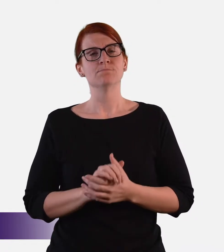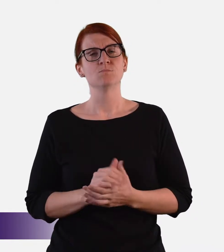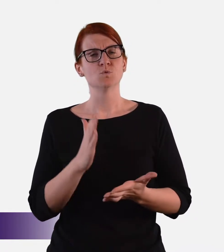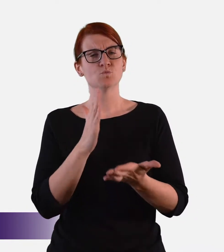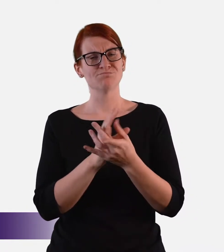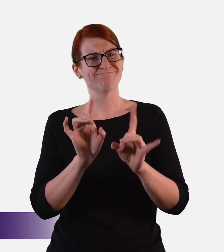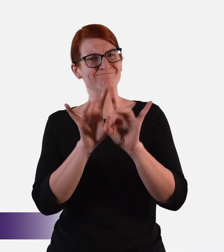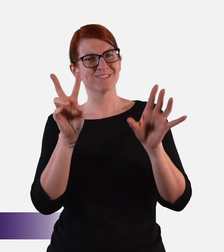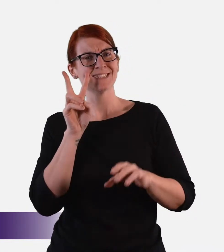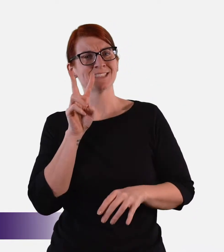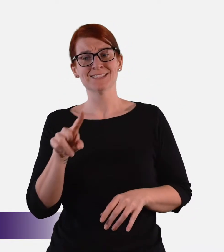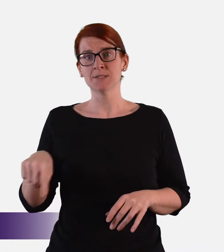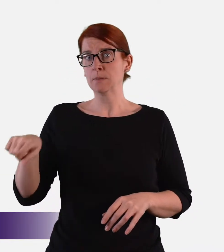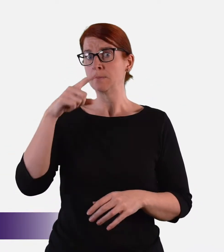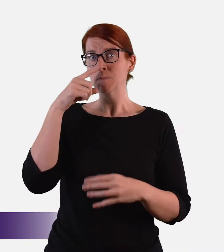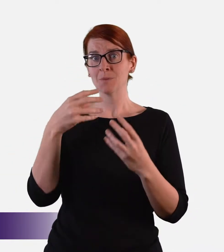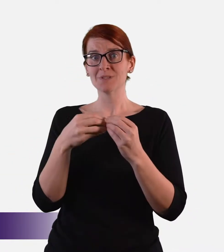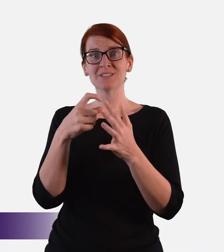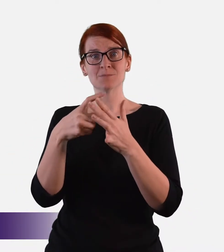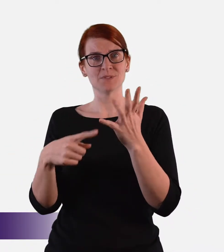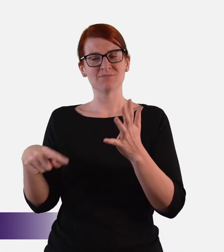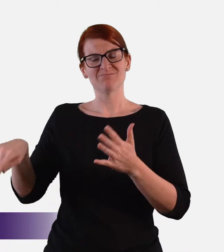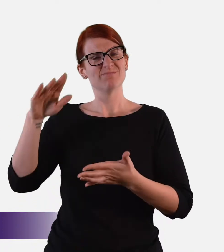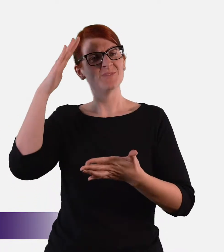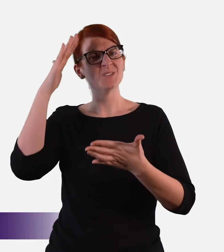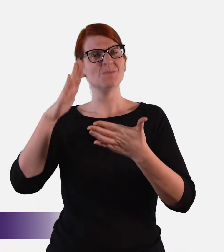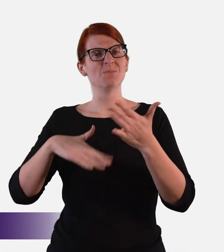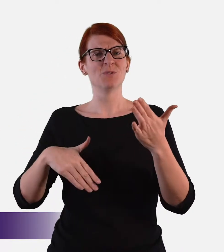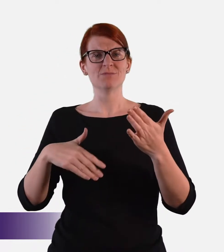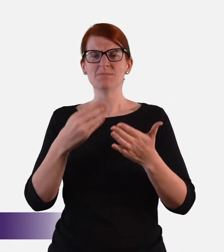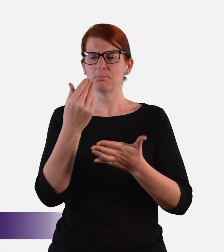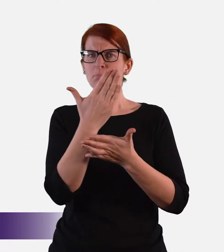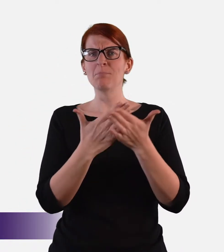it was clear that where people with disability experienced some form -